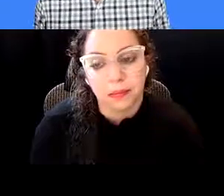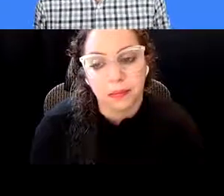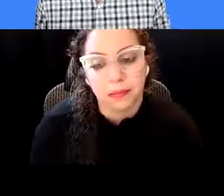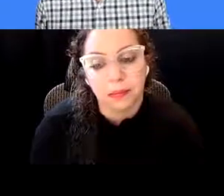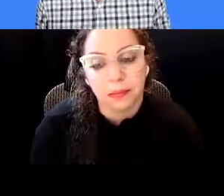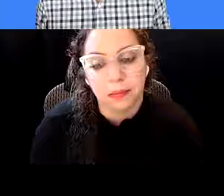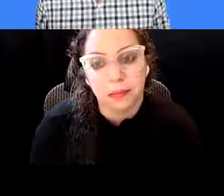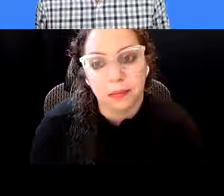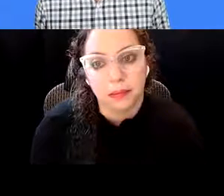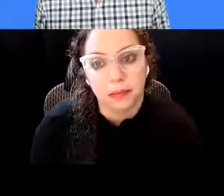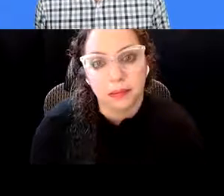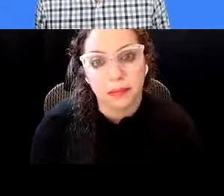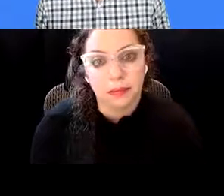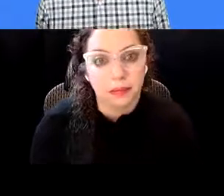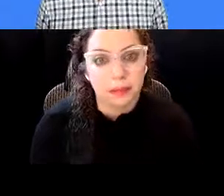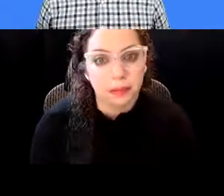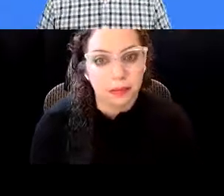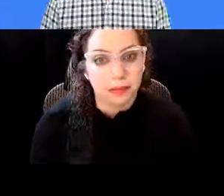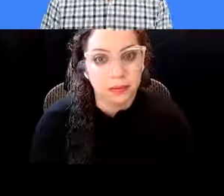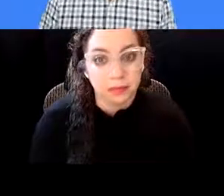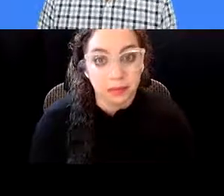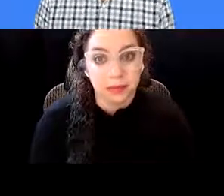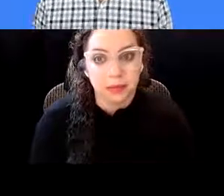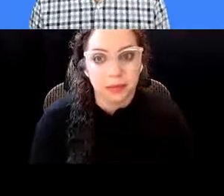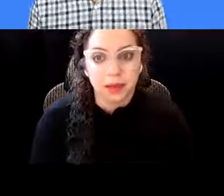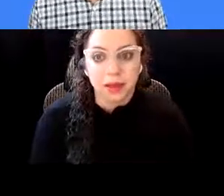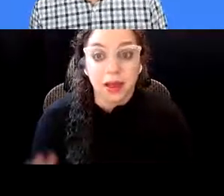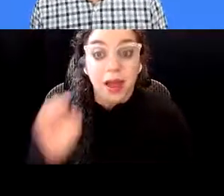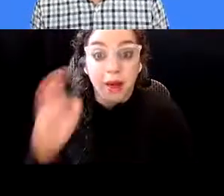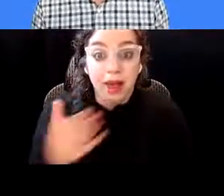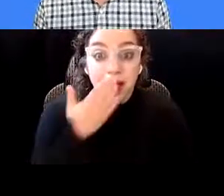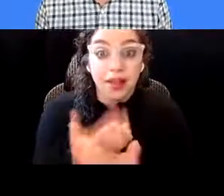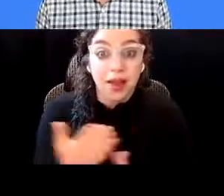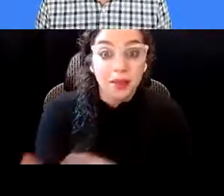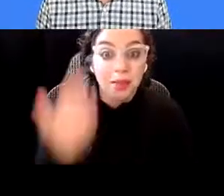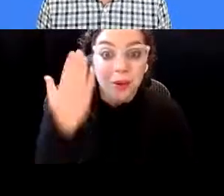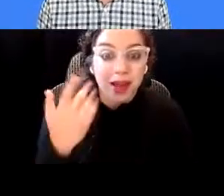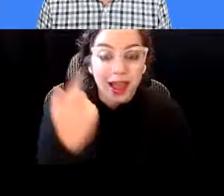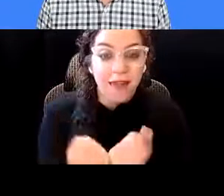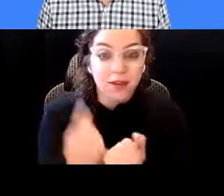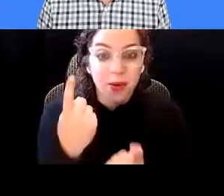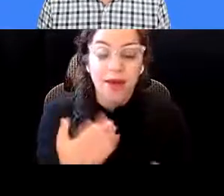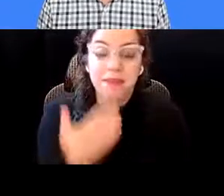Should we get started? Good morning, everyone. Thank you for joining us this morning